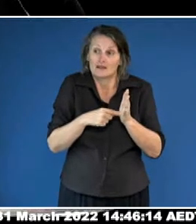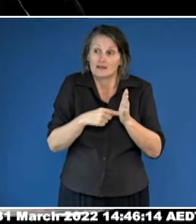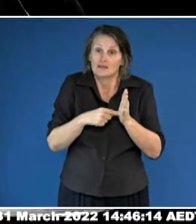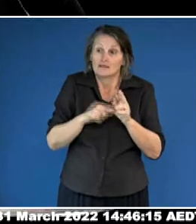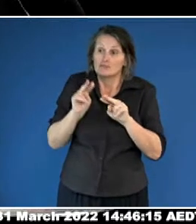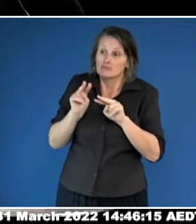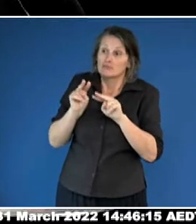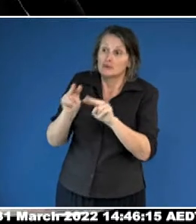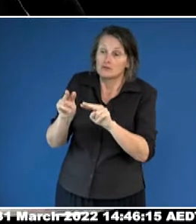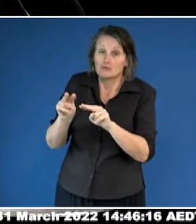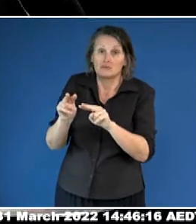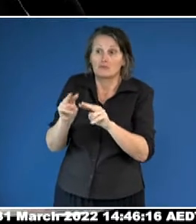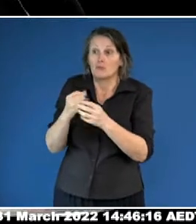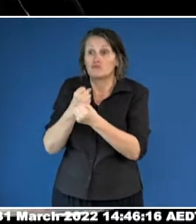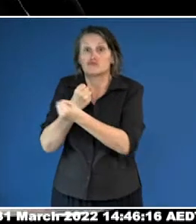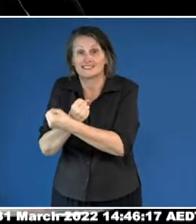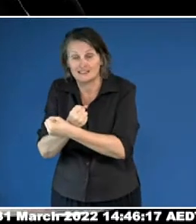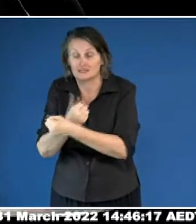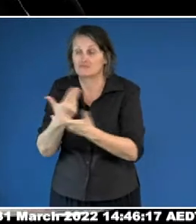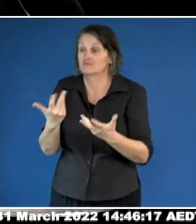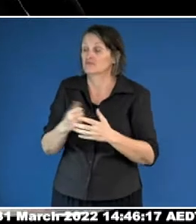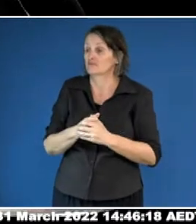Traditionally, like prisons and settings like that.